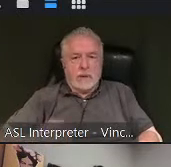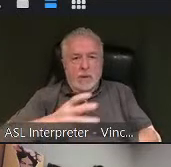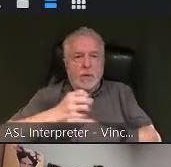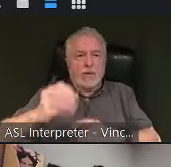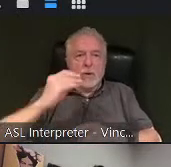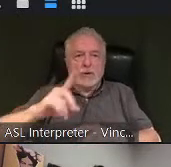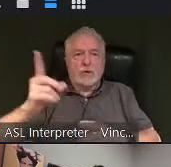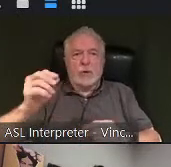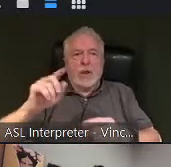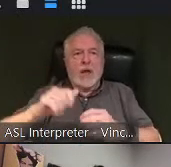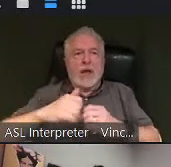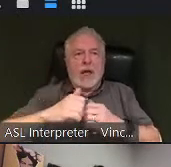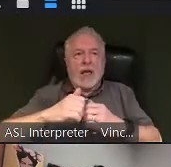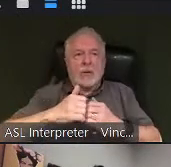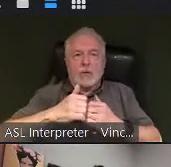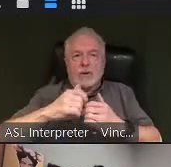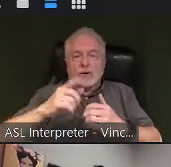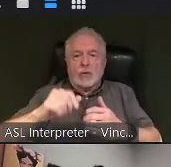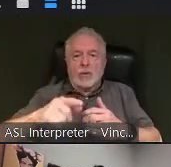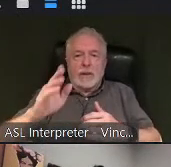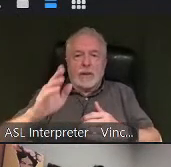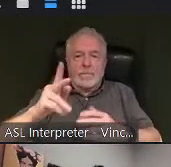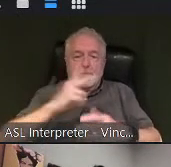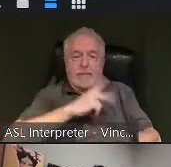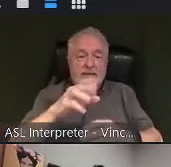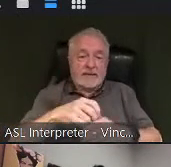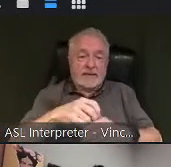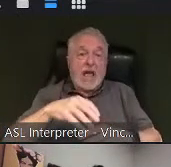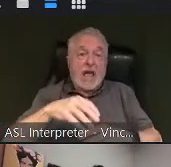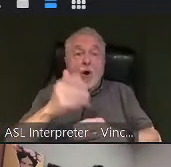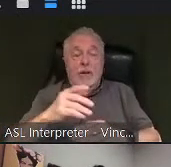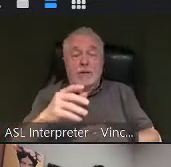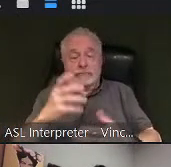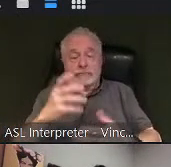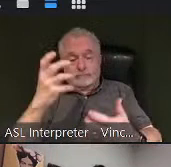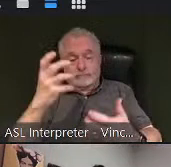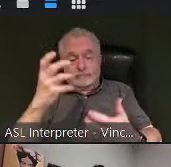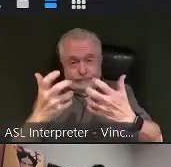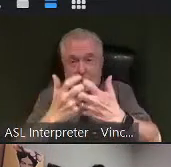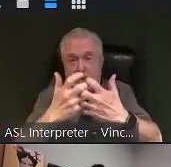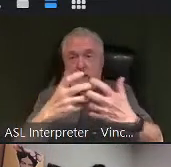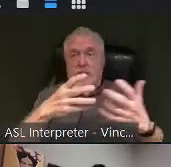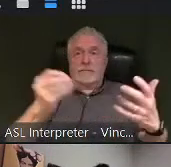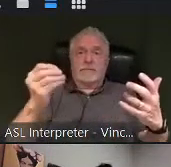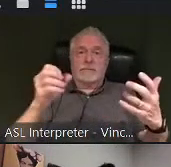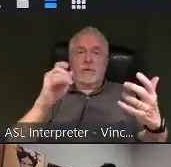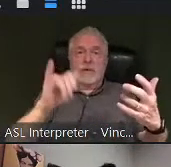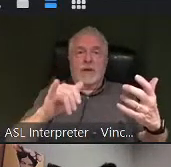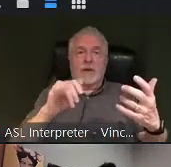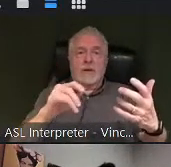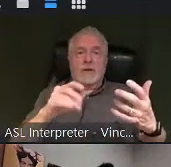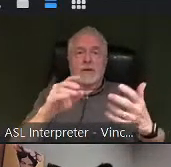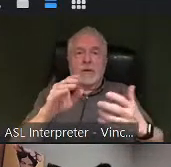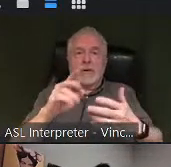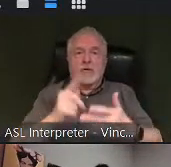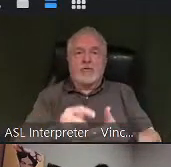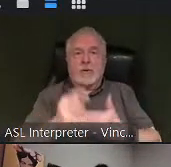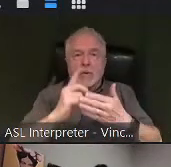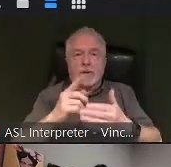know what to do, what to do with the patients, to get them all accommodated. And so the treat or the treatment that's going to save their lives.